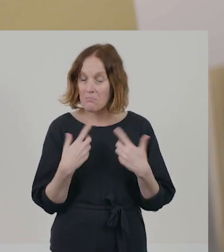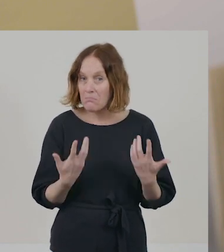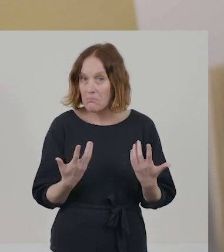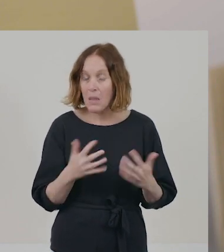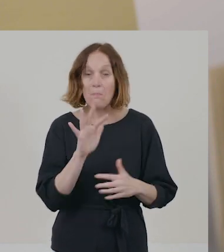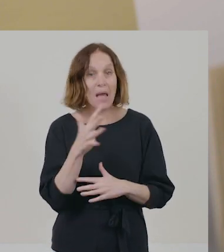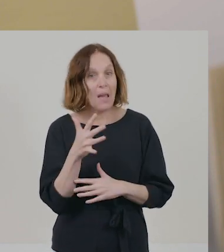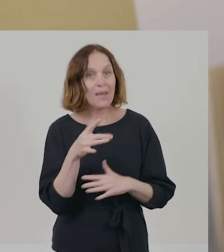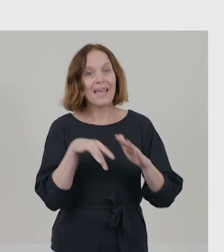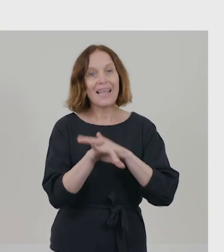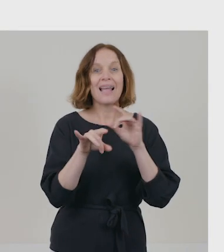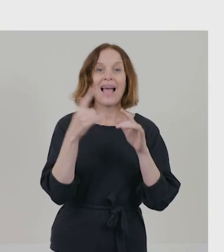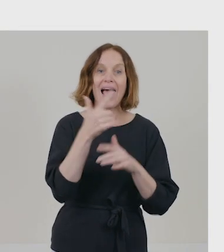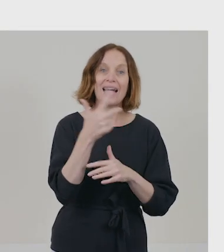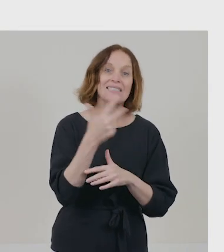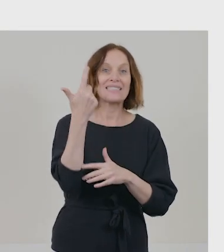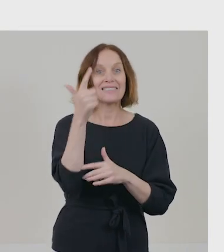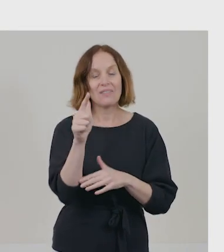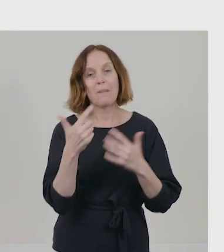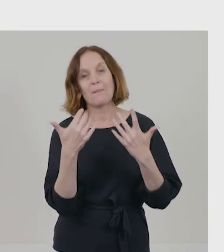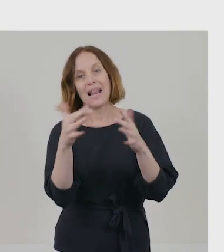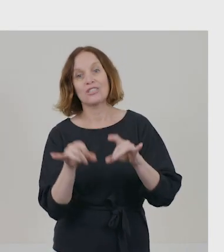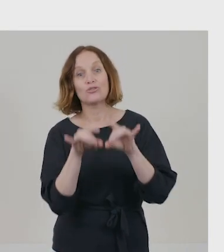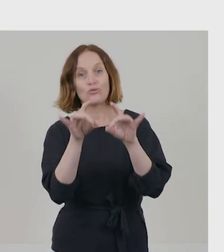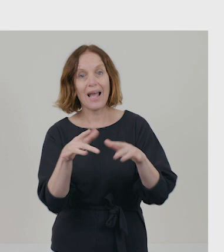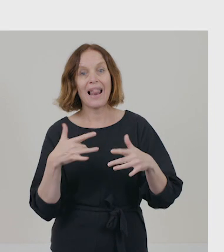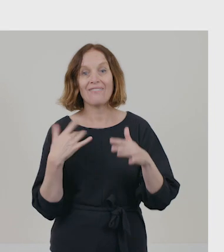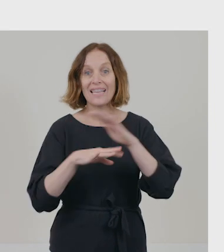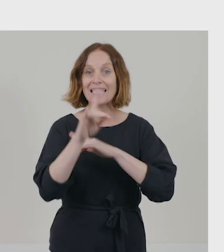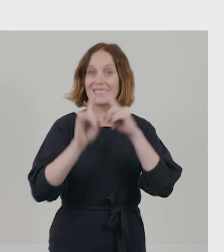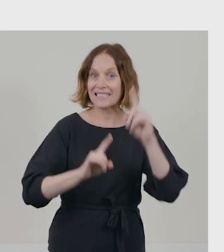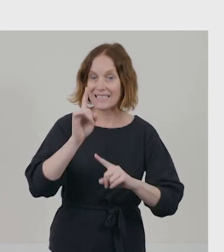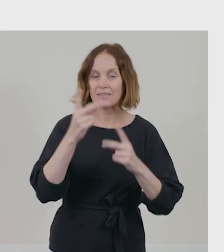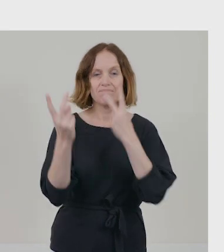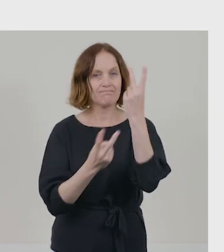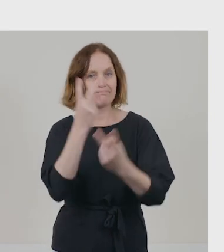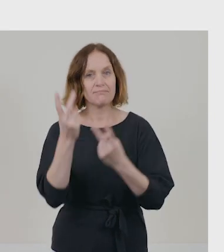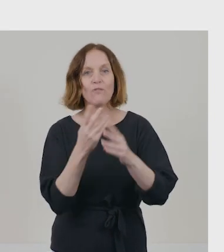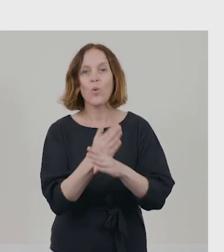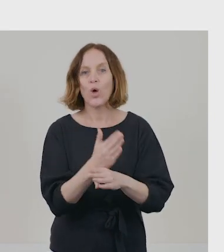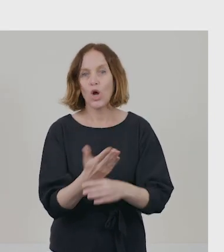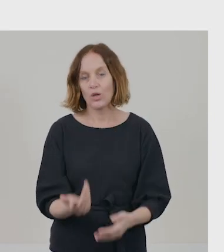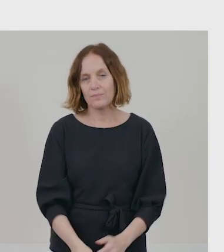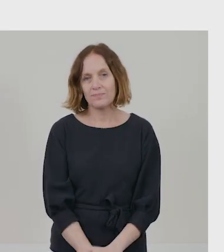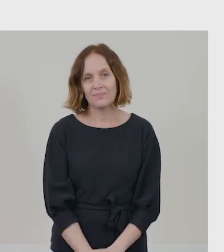You might say: "In the 1870s, many Australians were living in cities, searching for work."